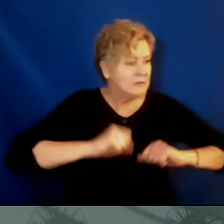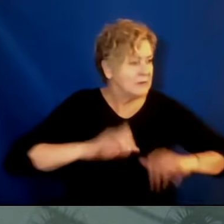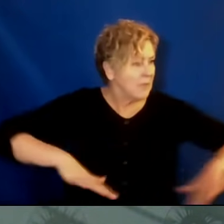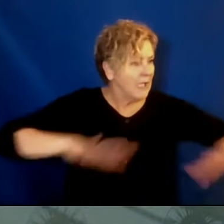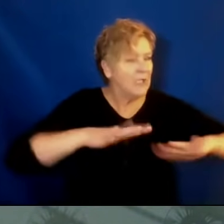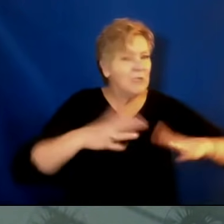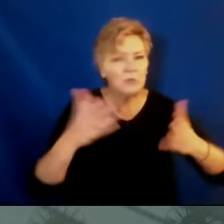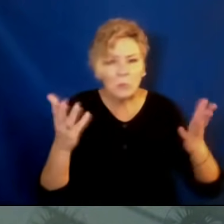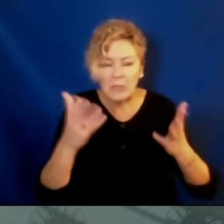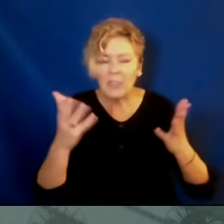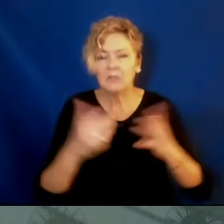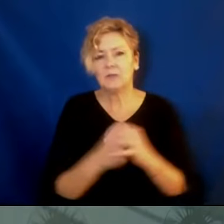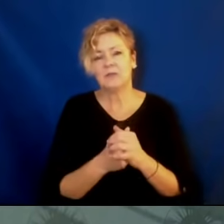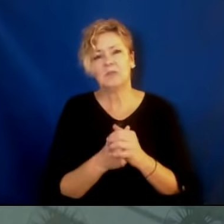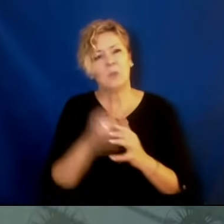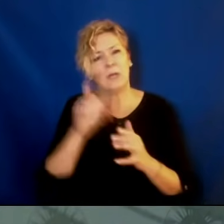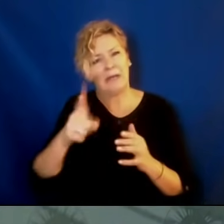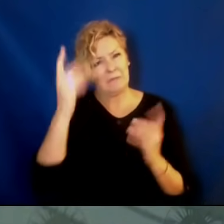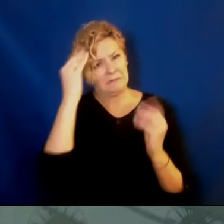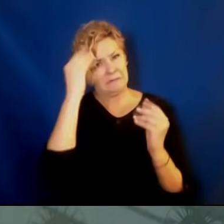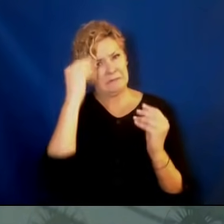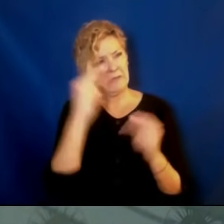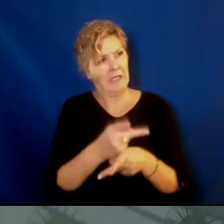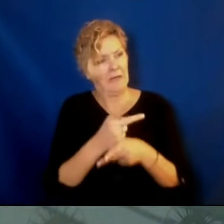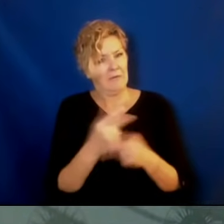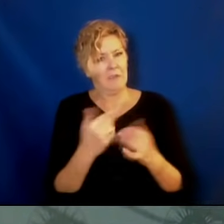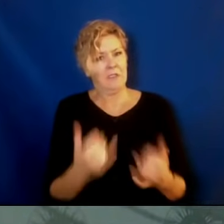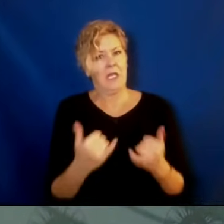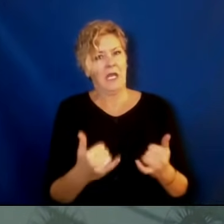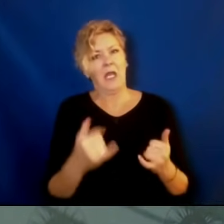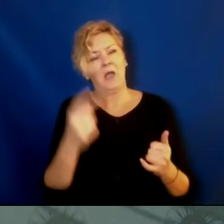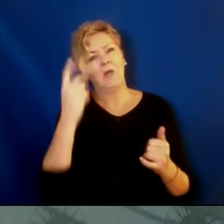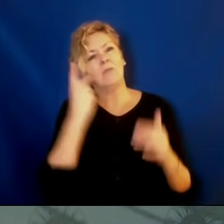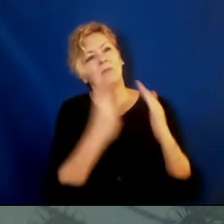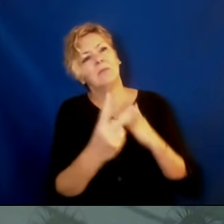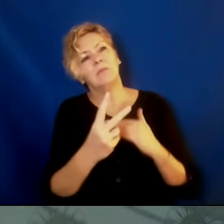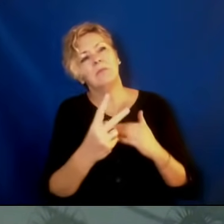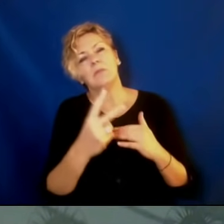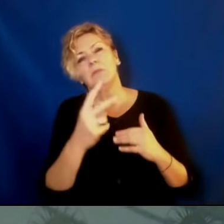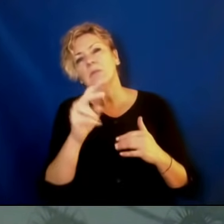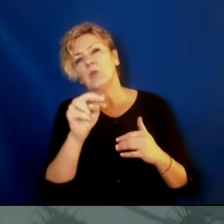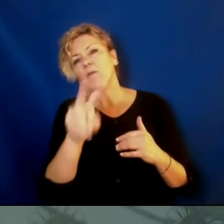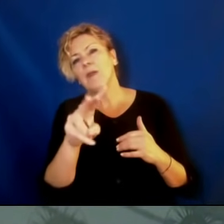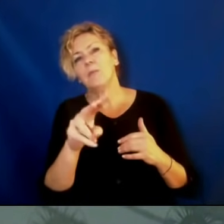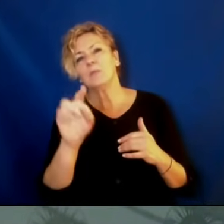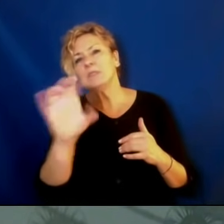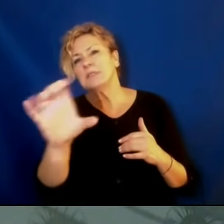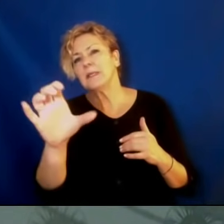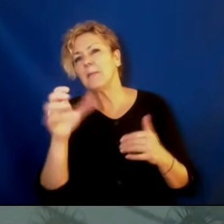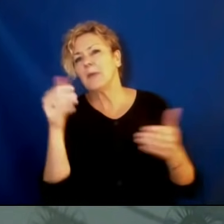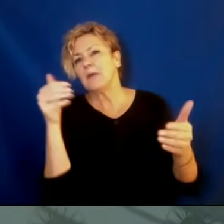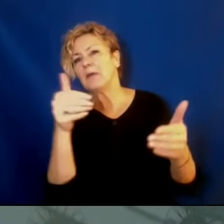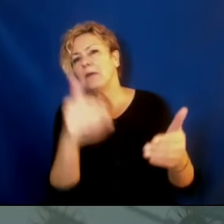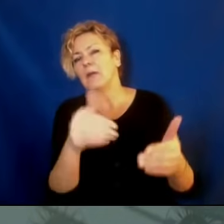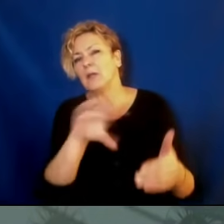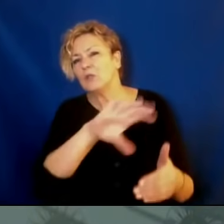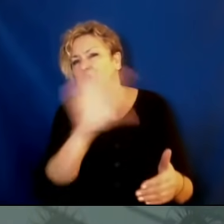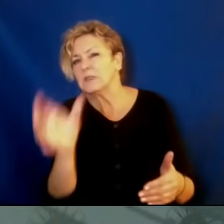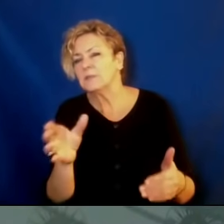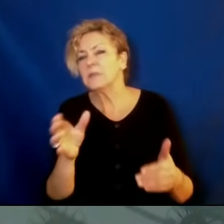less than that, I've told people I live in an apartment between 900 ft.., 6 in our living room is too much.